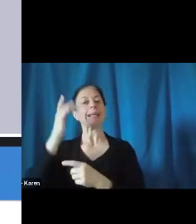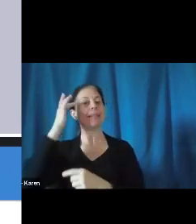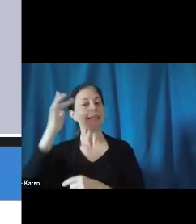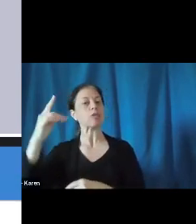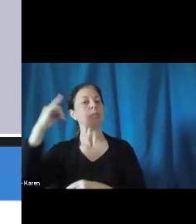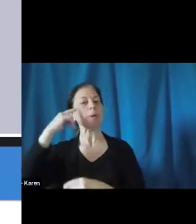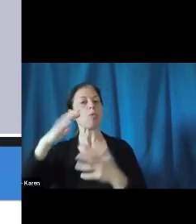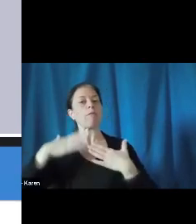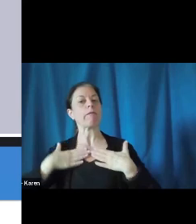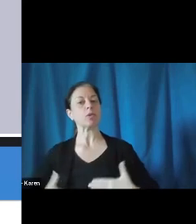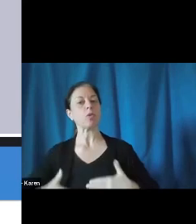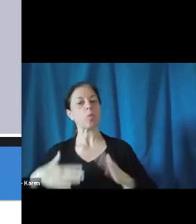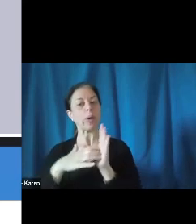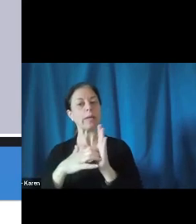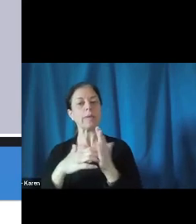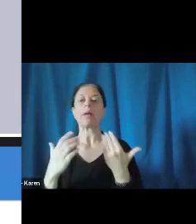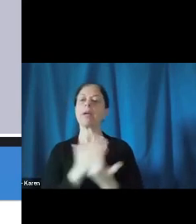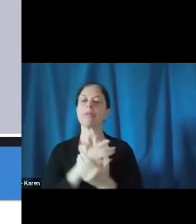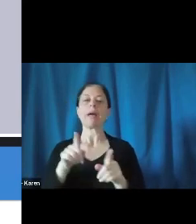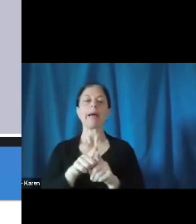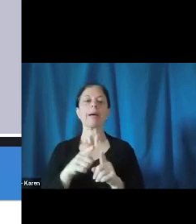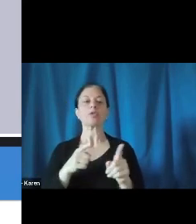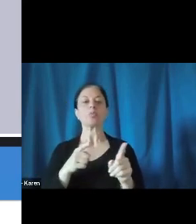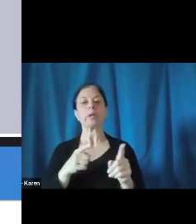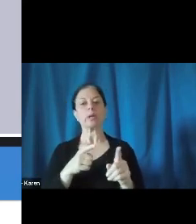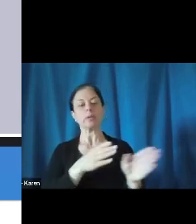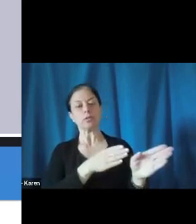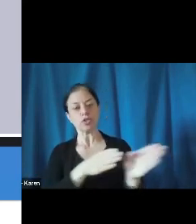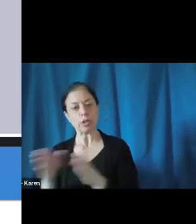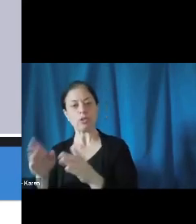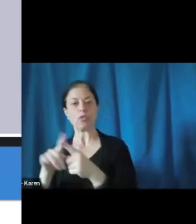perfection and stigmatize anything that hints at lint Eckual, mental or physical